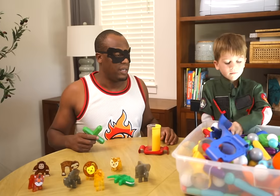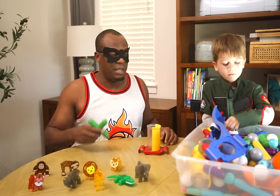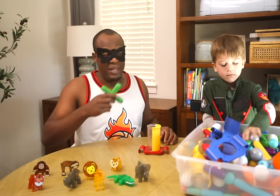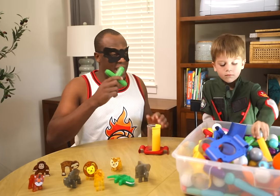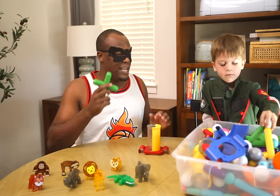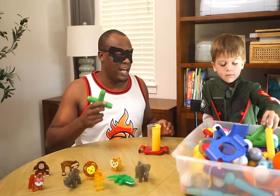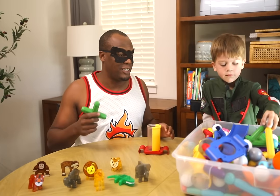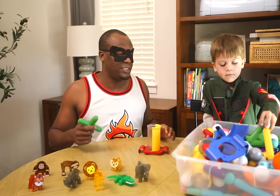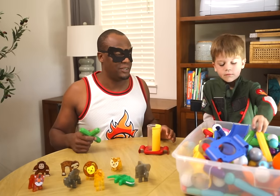It could be any color, too.